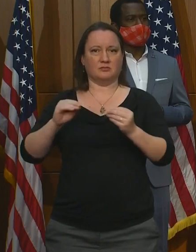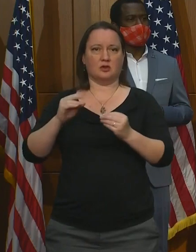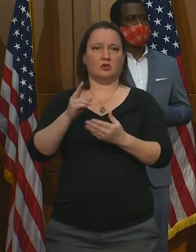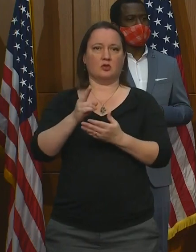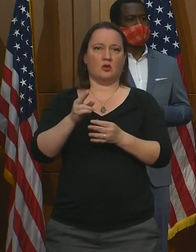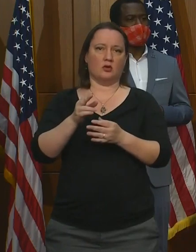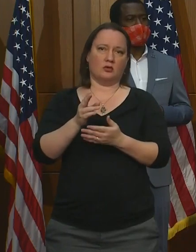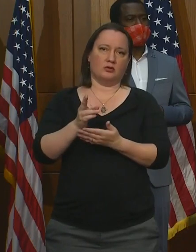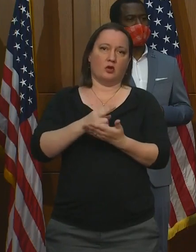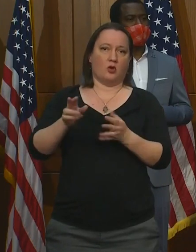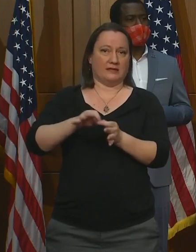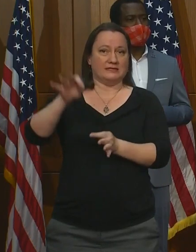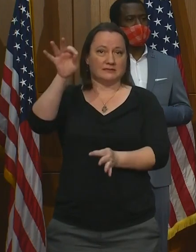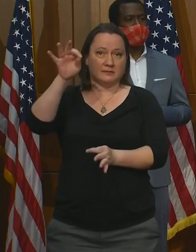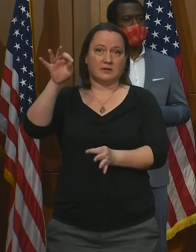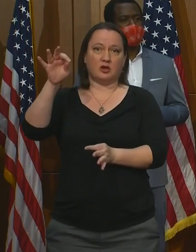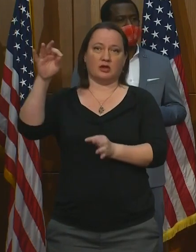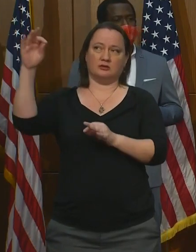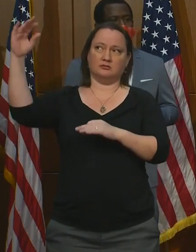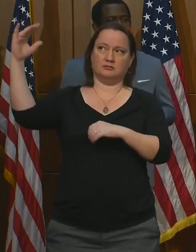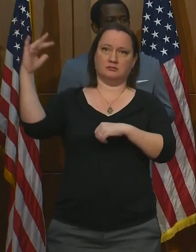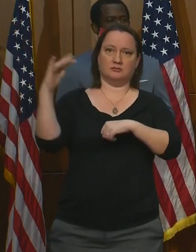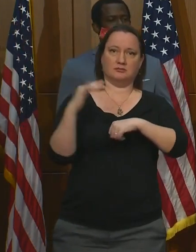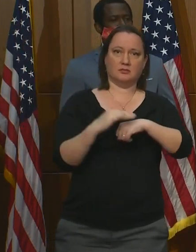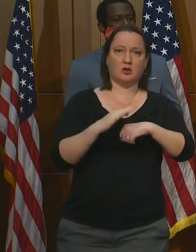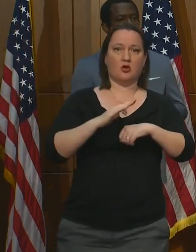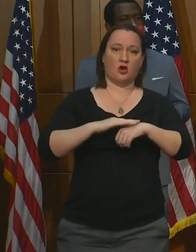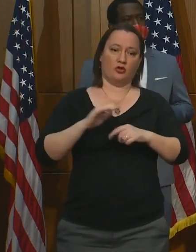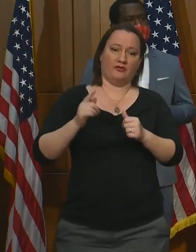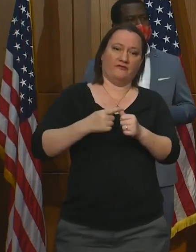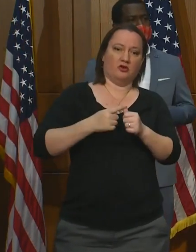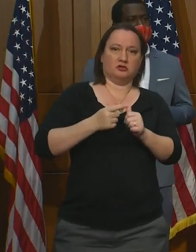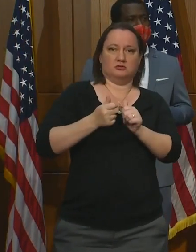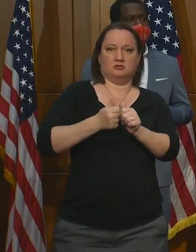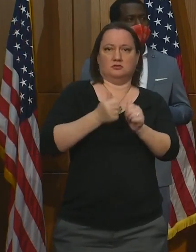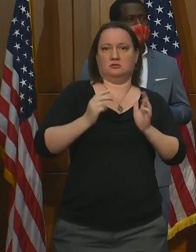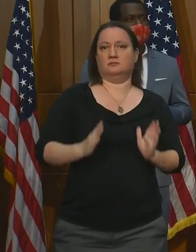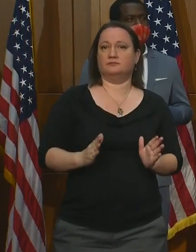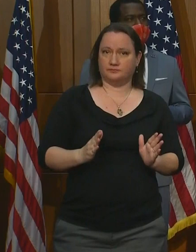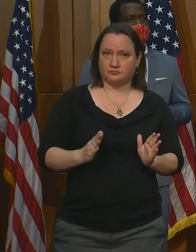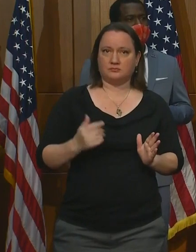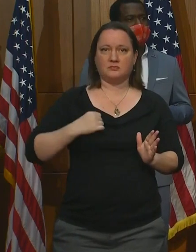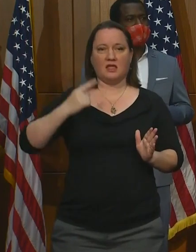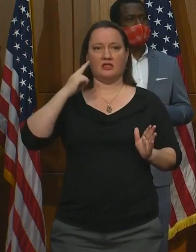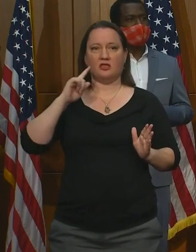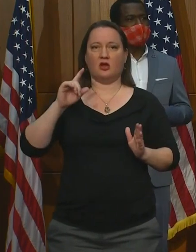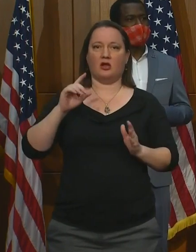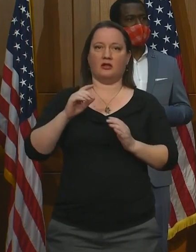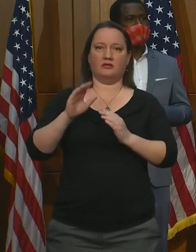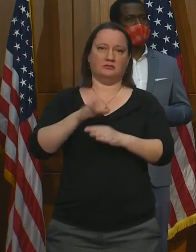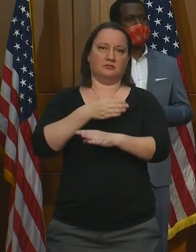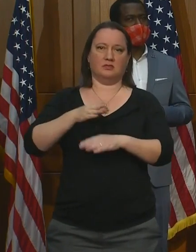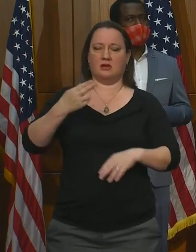DESCENDING UPON. THE FIRST APOSTLES. ONE OF THE THINGS I